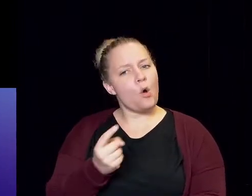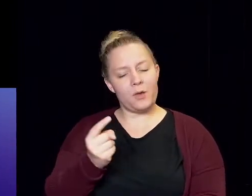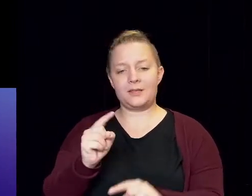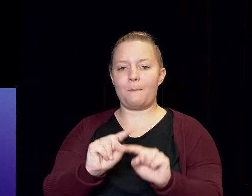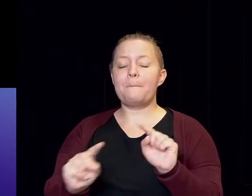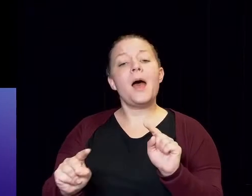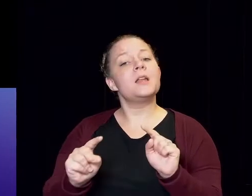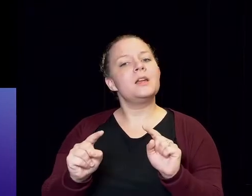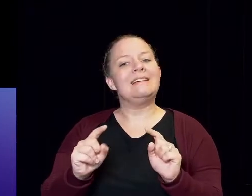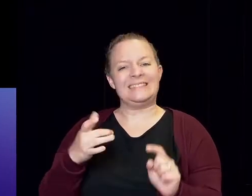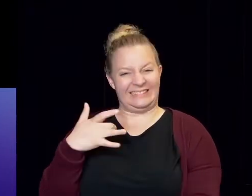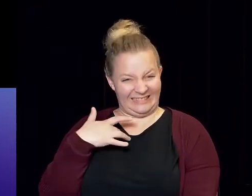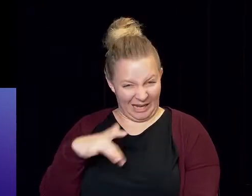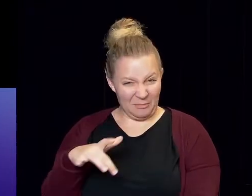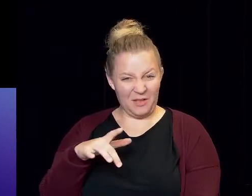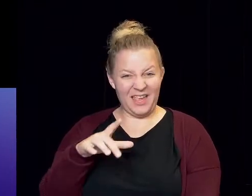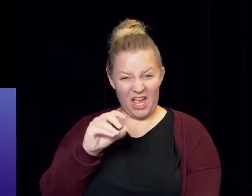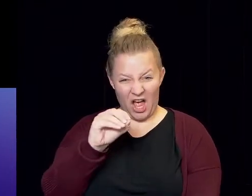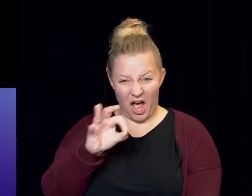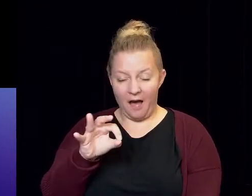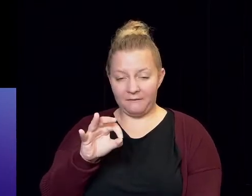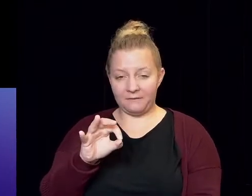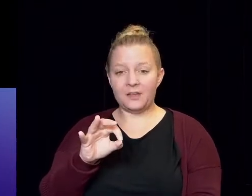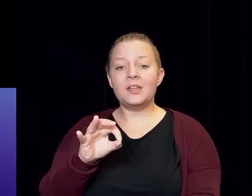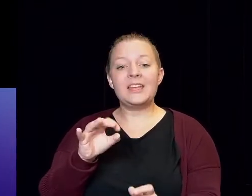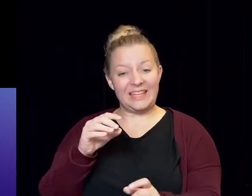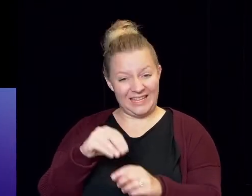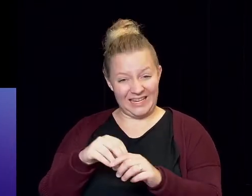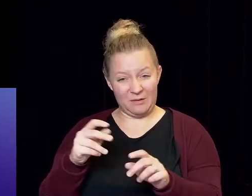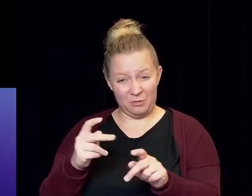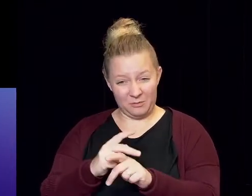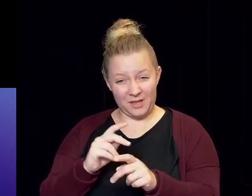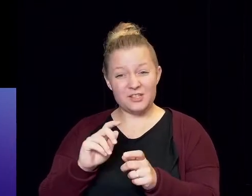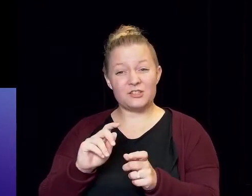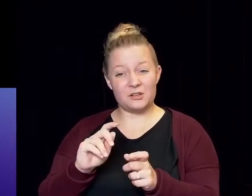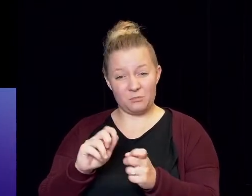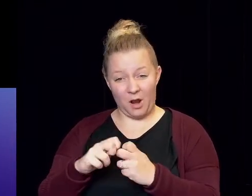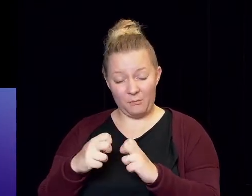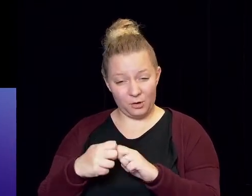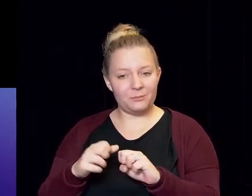if we change it to multiplication problem we can get there. But, before we jump into finding actual